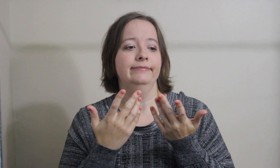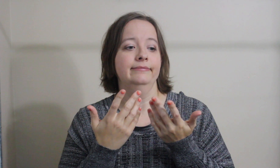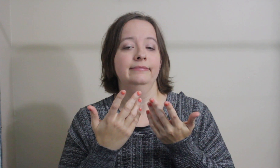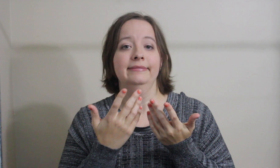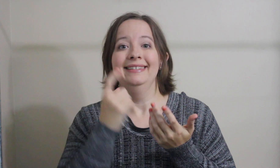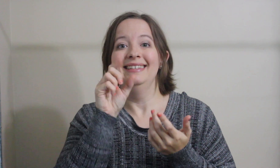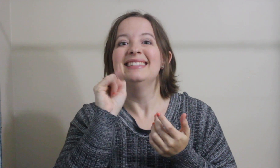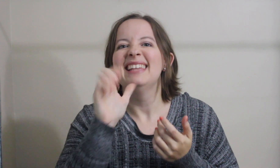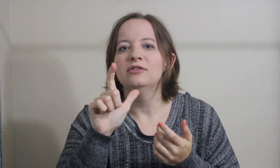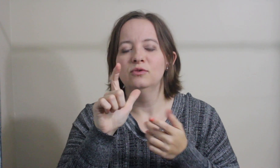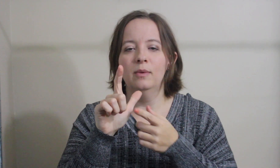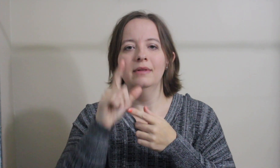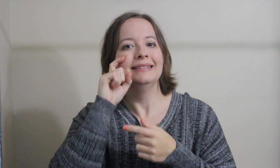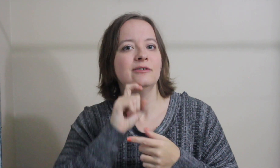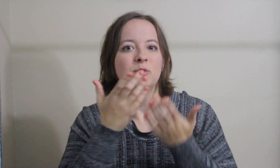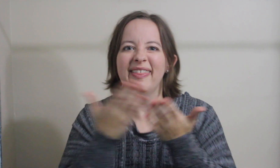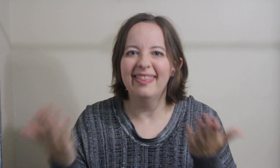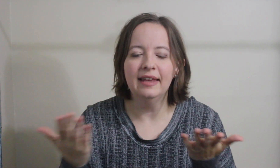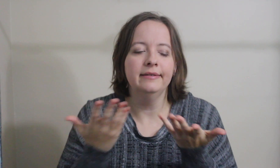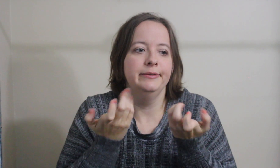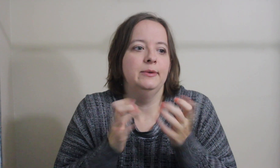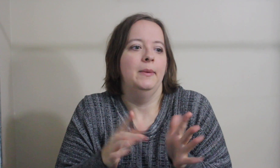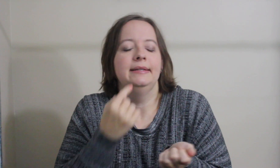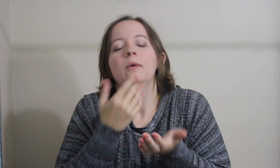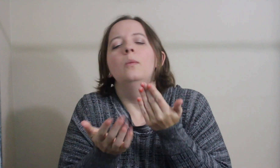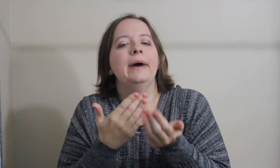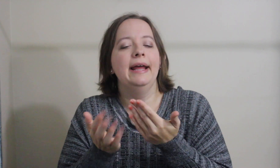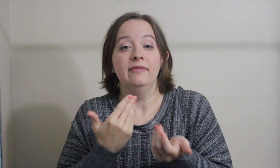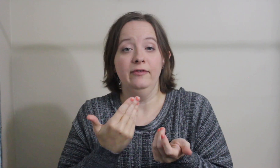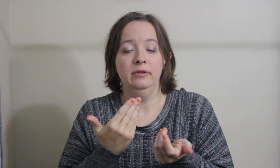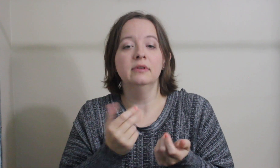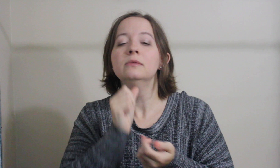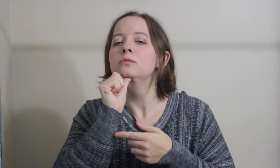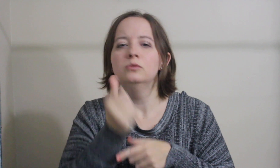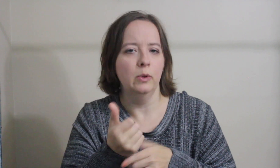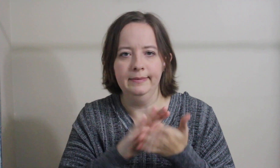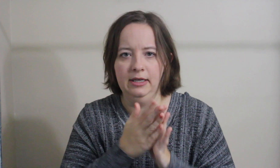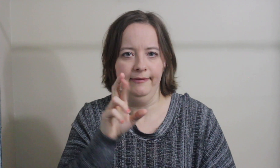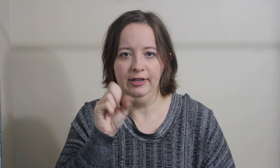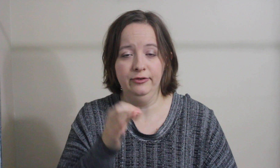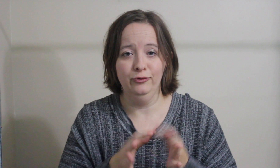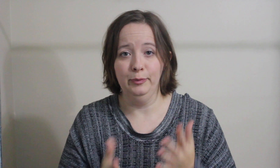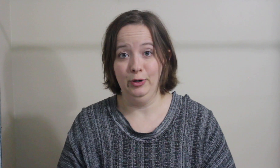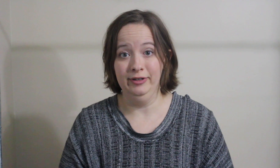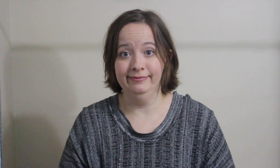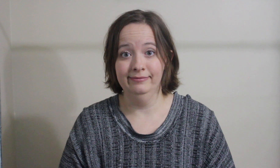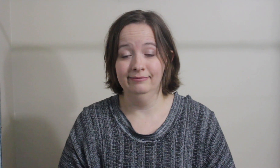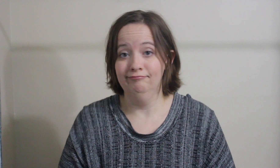uh, you know maybe sexual things, something like that. Whatever the reason, do not become a VRS interpreter.